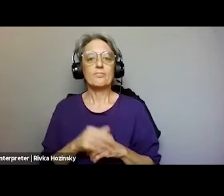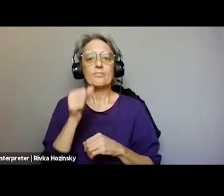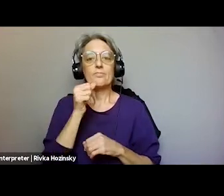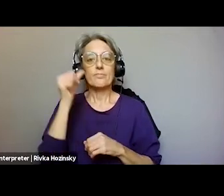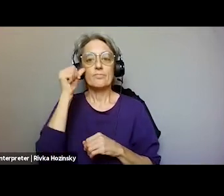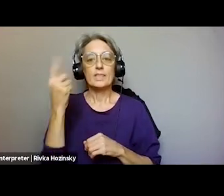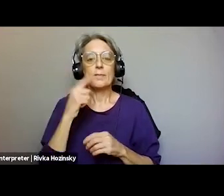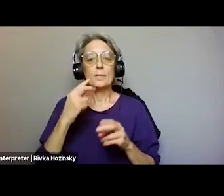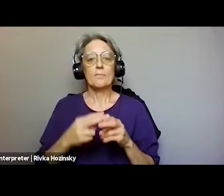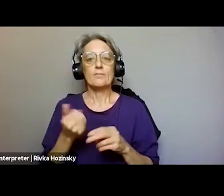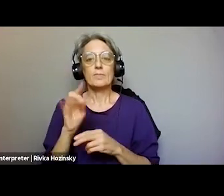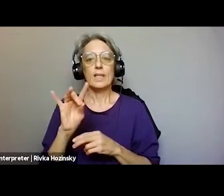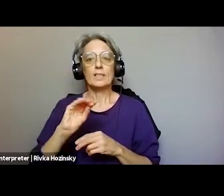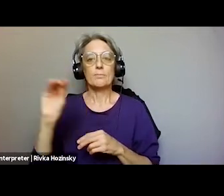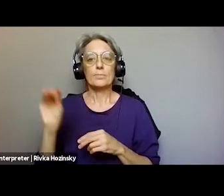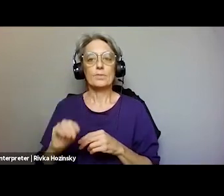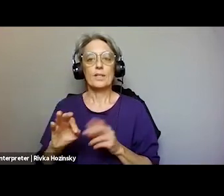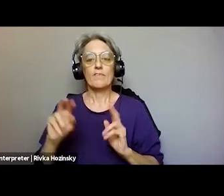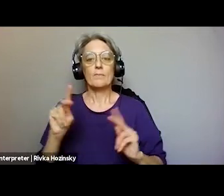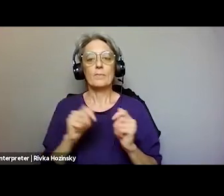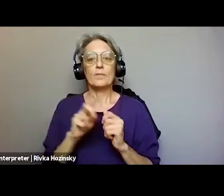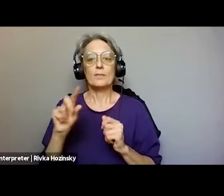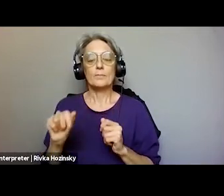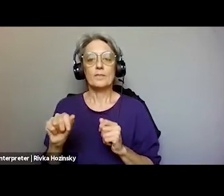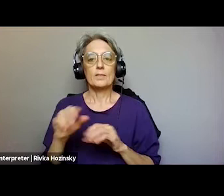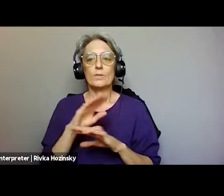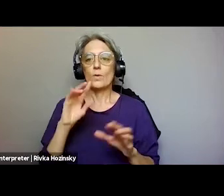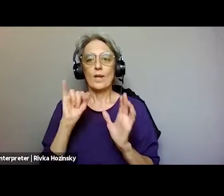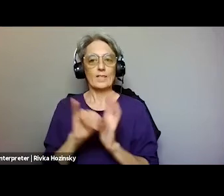18 percent of people with disabilities don't identify as having a disability.